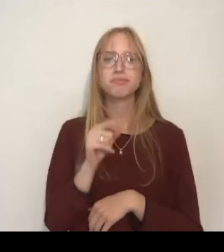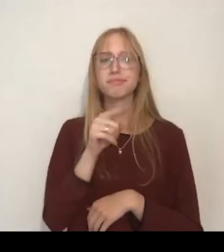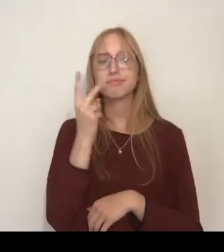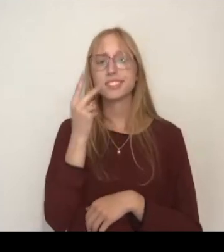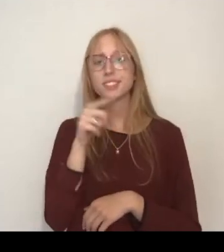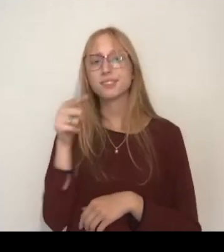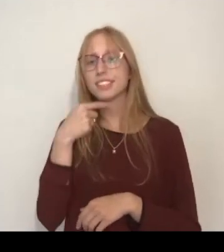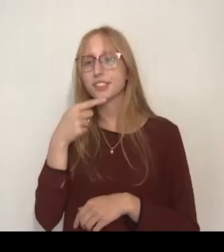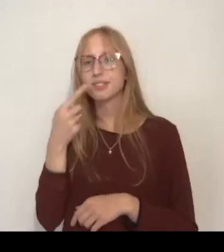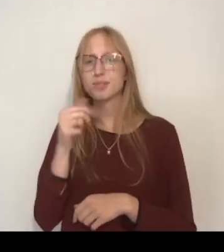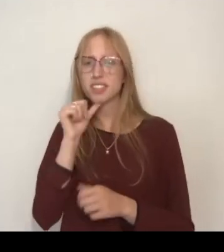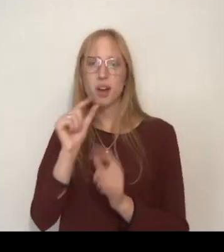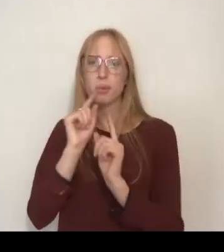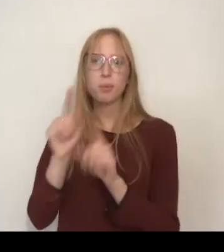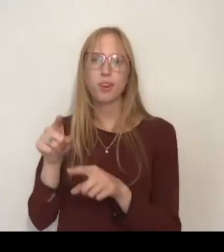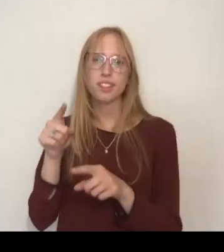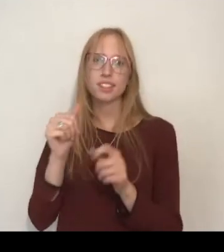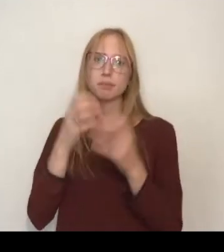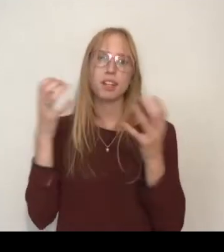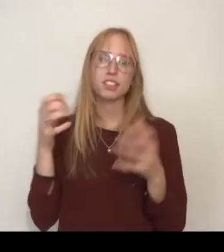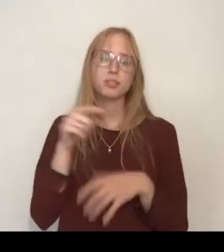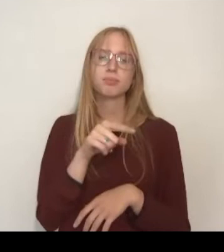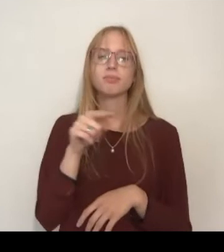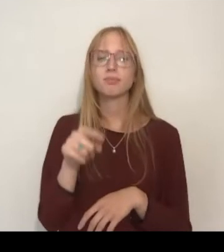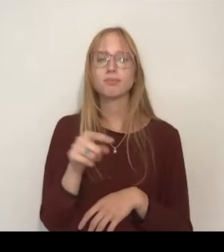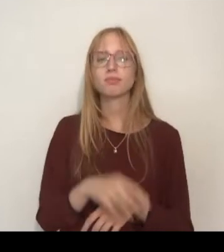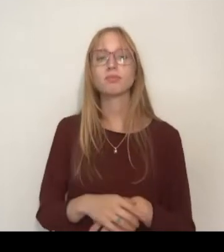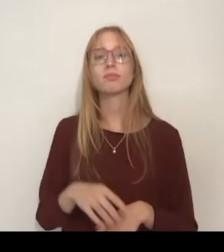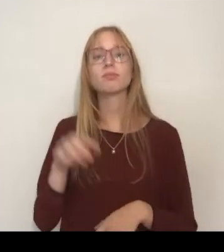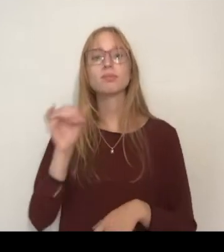You can see that hearing people didn't report that as much.